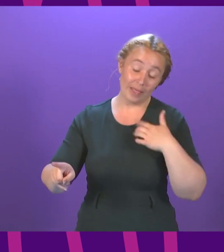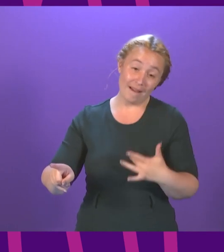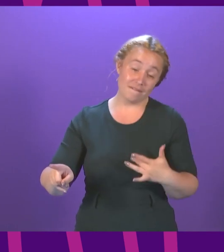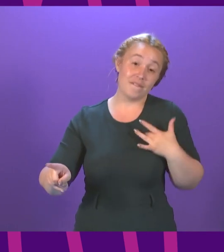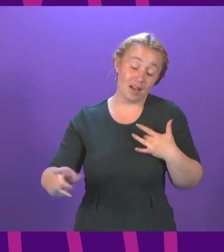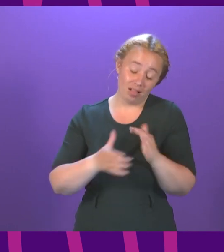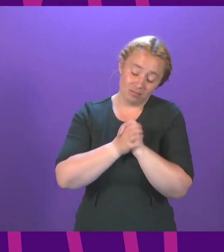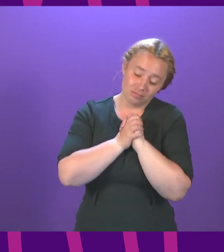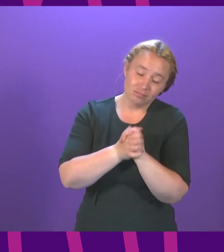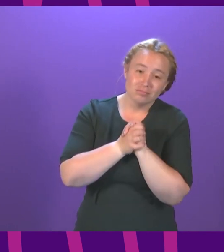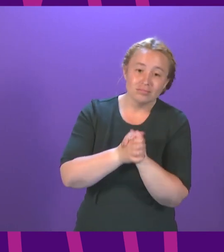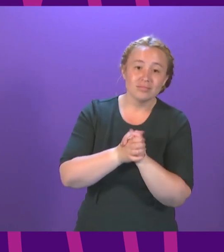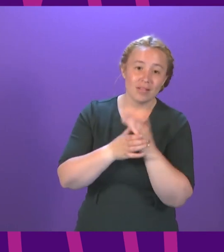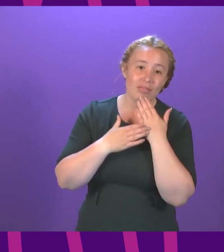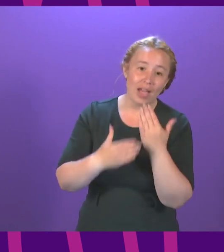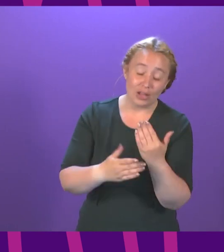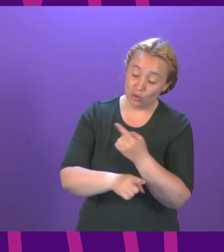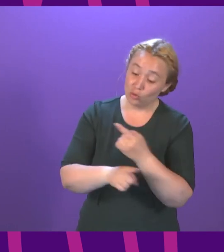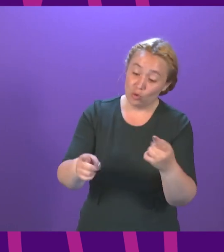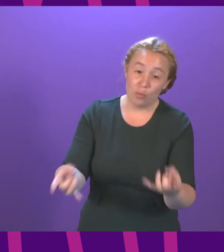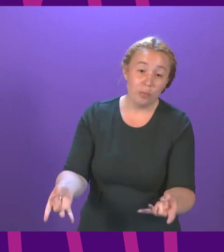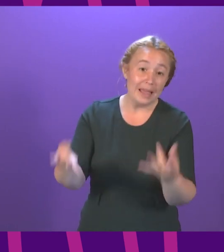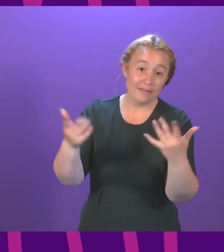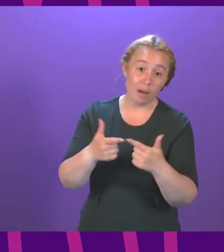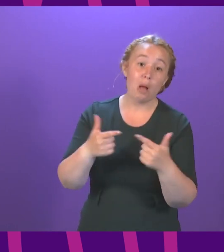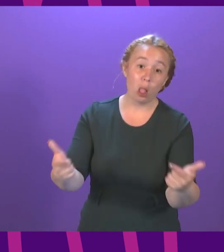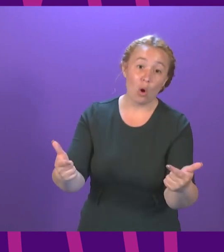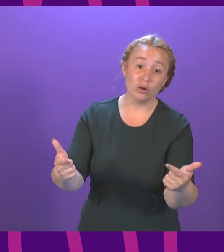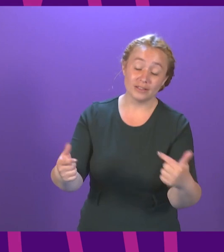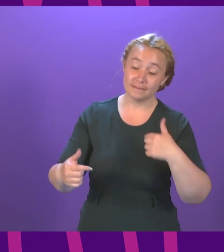of gratitude for the sacrifices that they have made and continue to make.